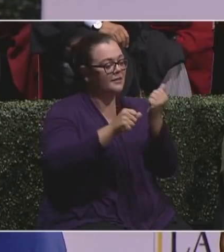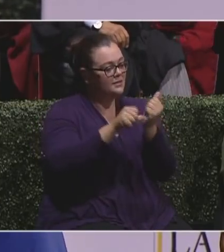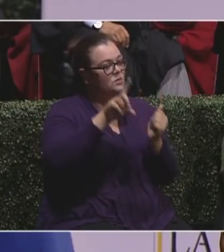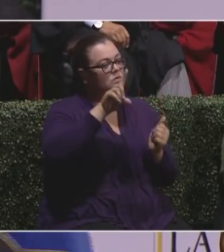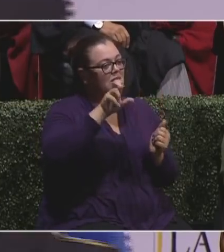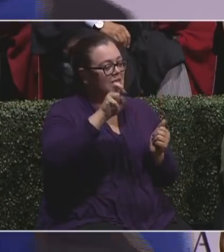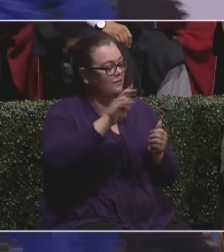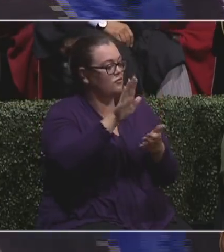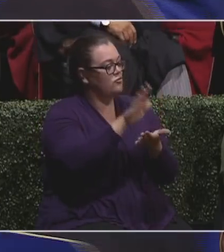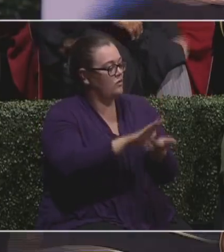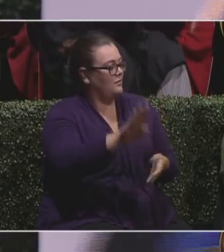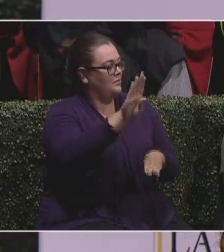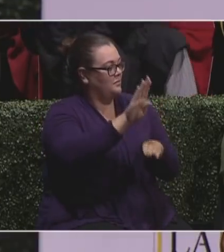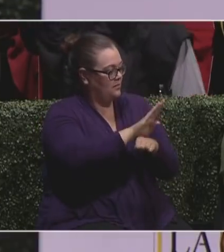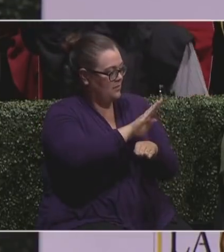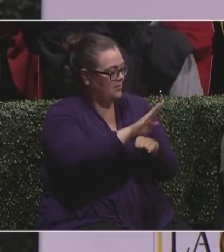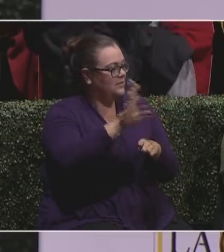BACCALAUREATE DEGREES ARE THOSE WHO WILL GRADUATE WITH ACADEMIC HONORS.